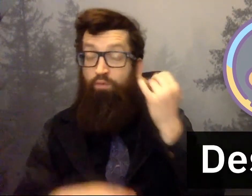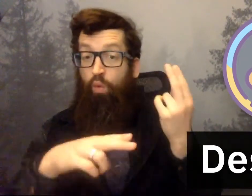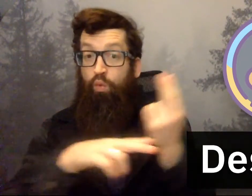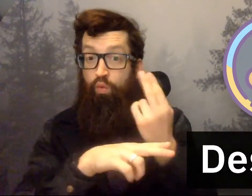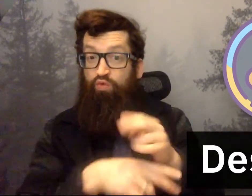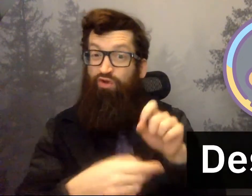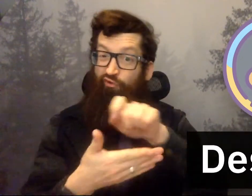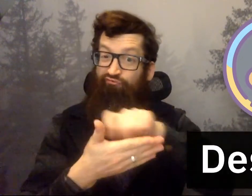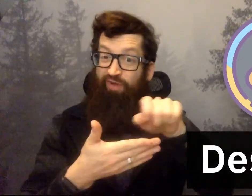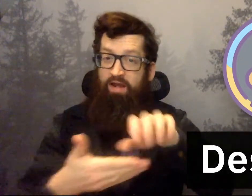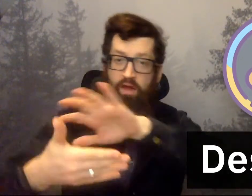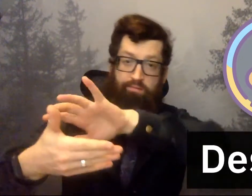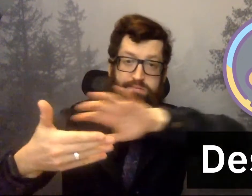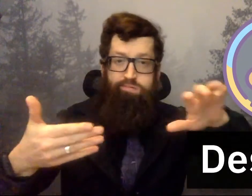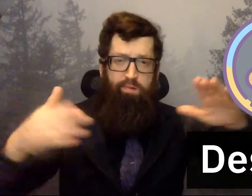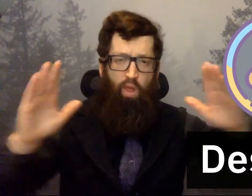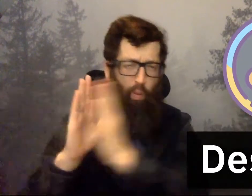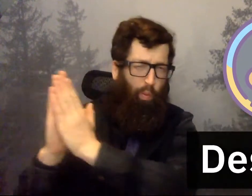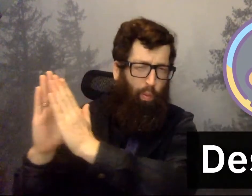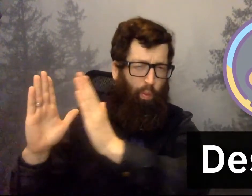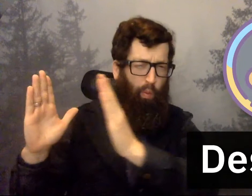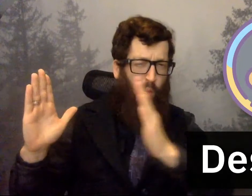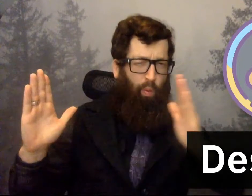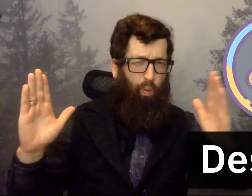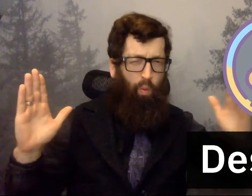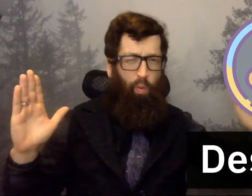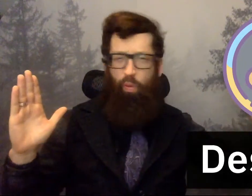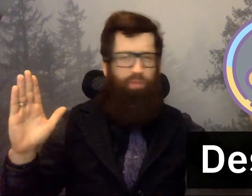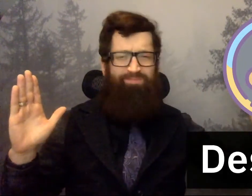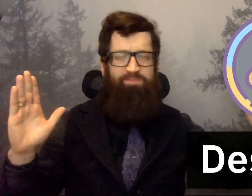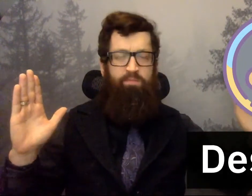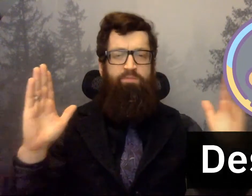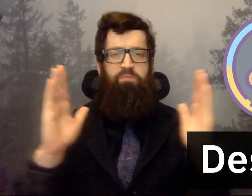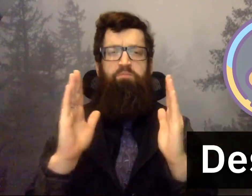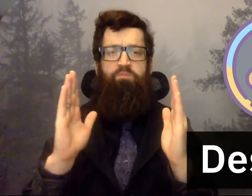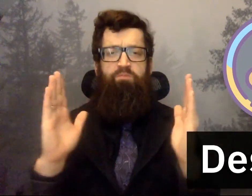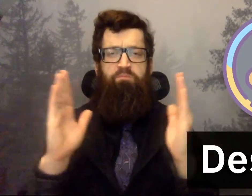Line lengths should NOT be the full width of the screen.